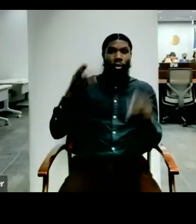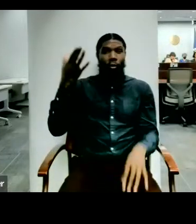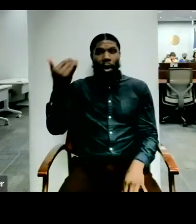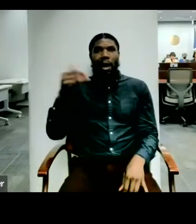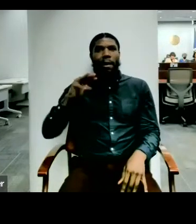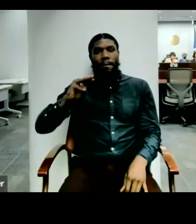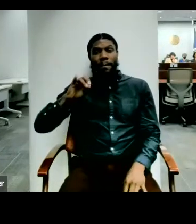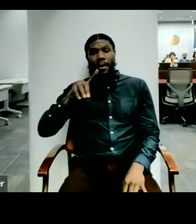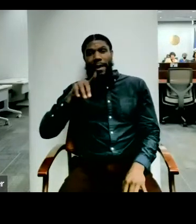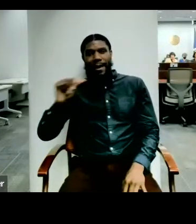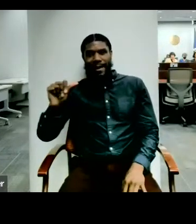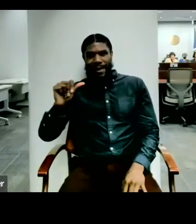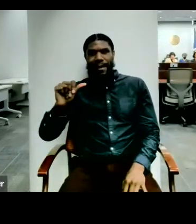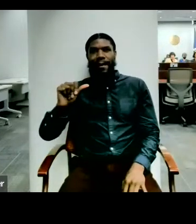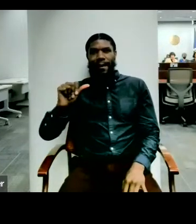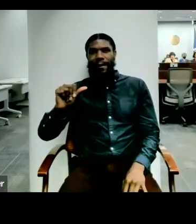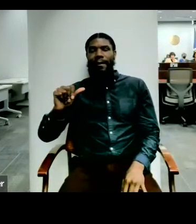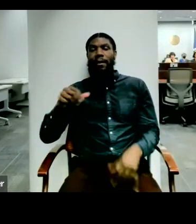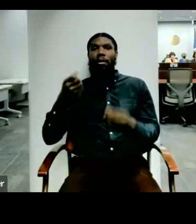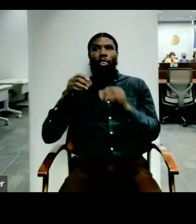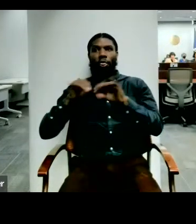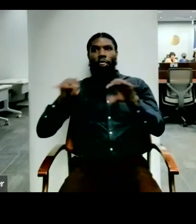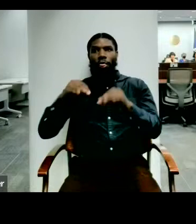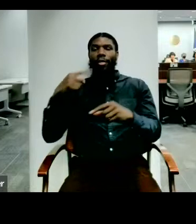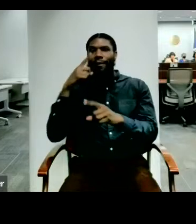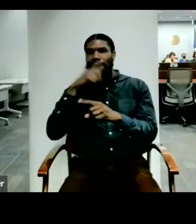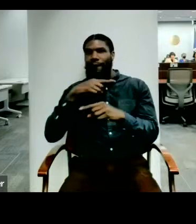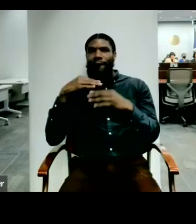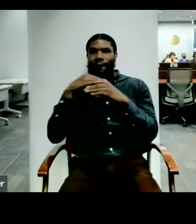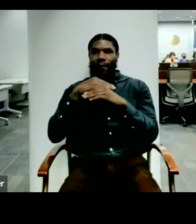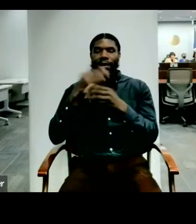Our data indicates that especially vulnerable populations, you cking woman,